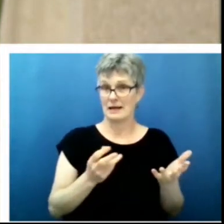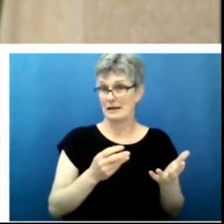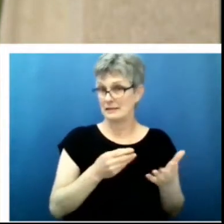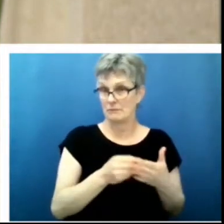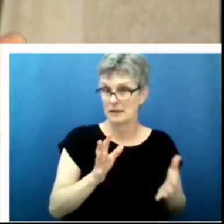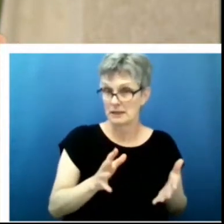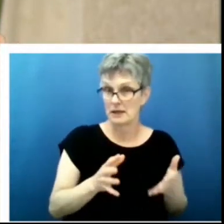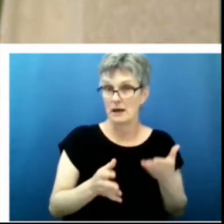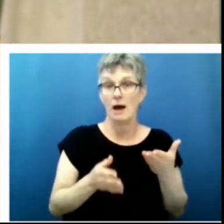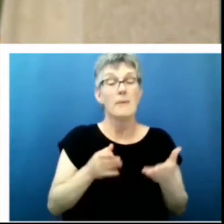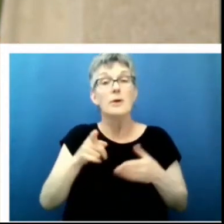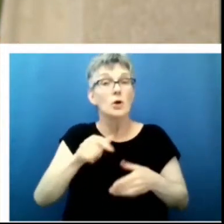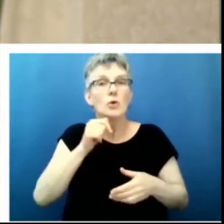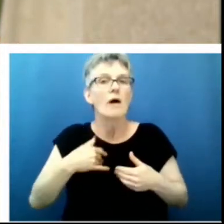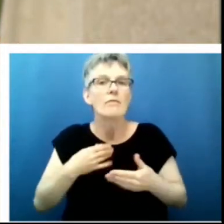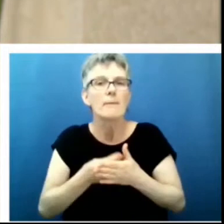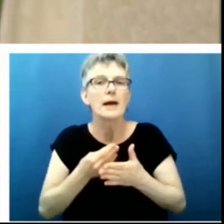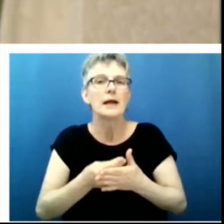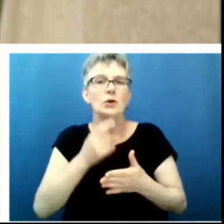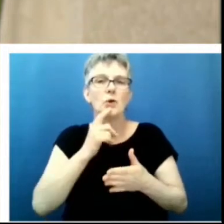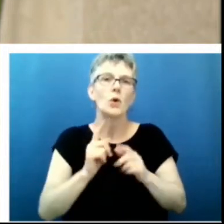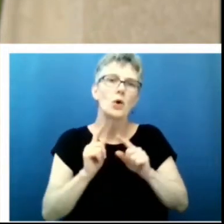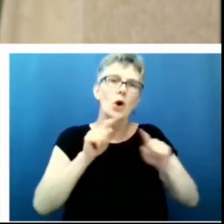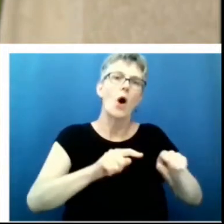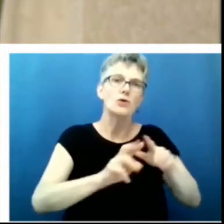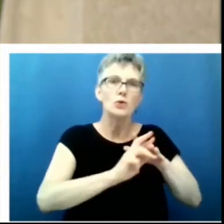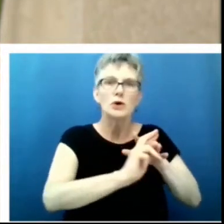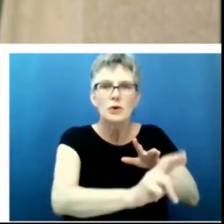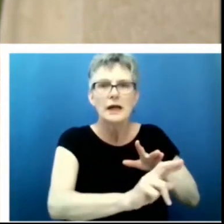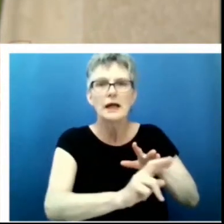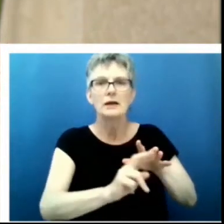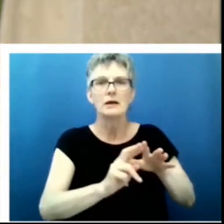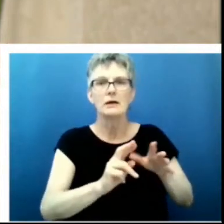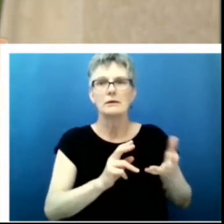or you don't have to just sit still for one hour let alone five minutes.